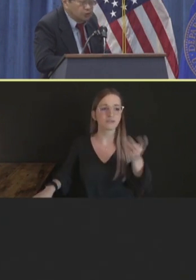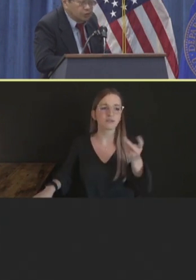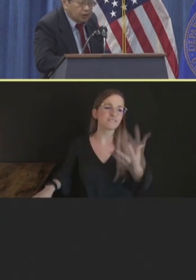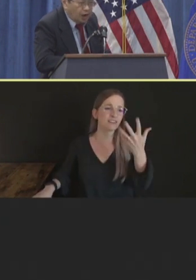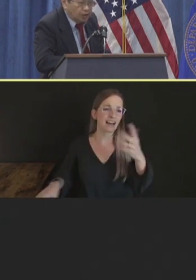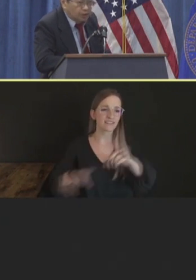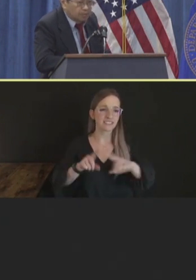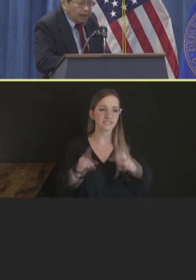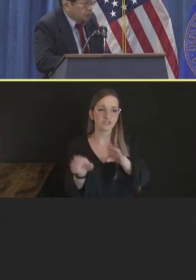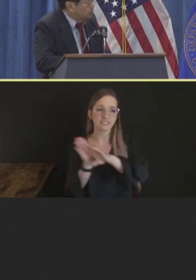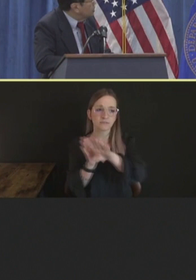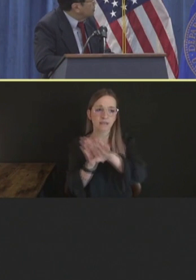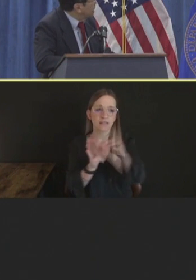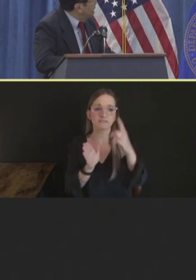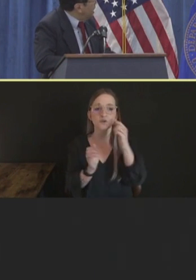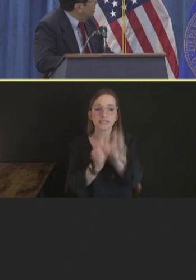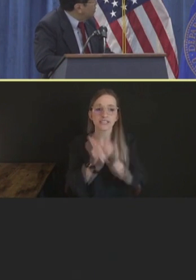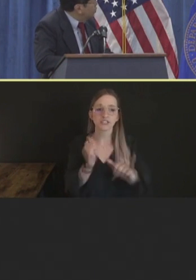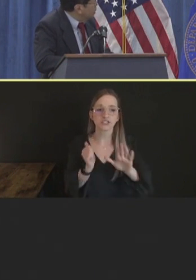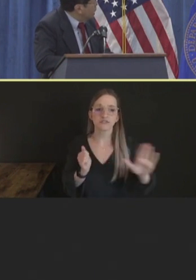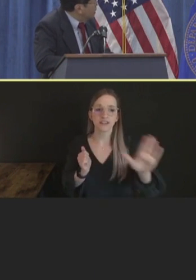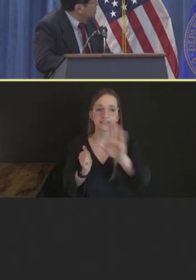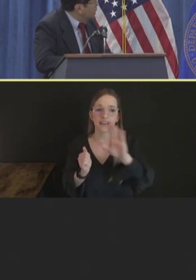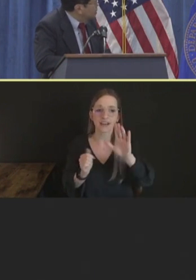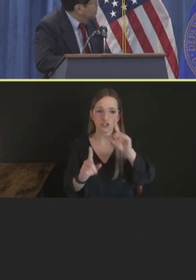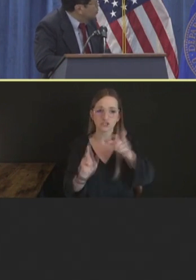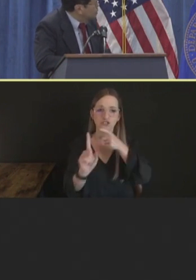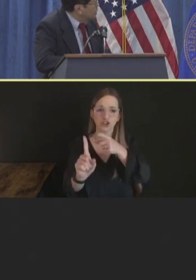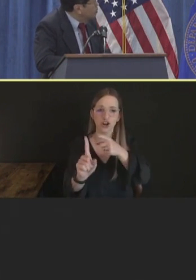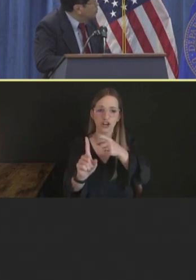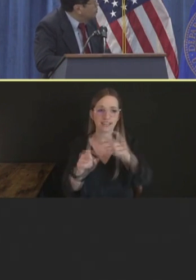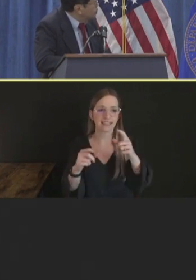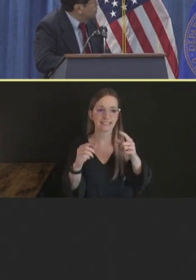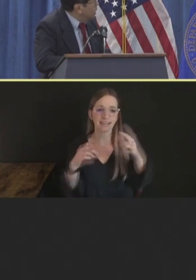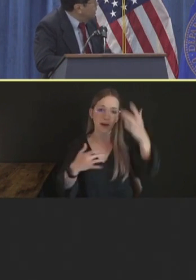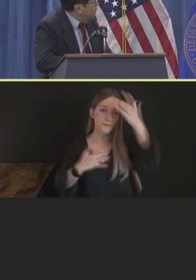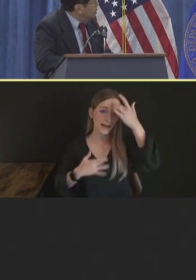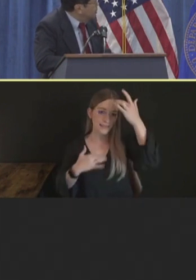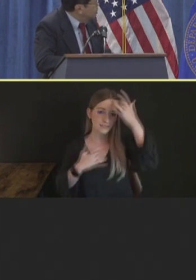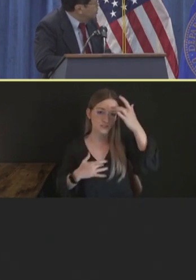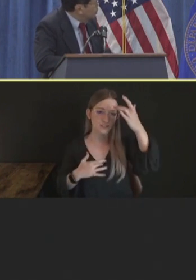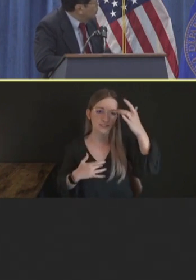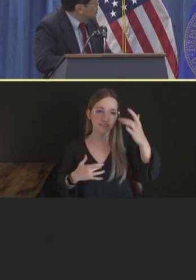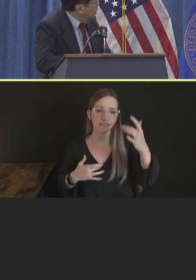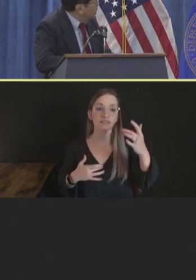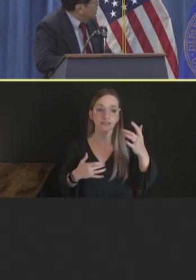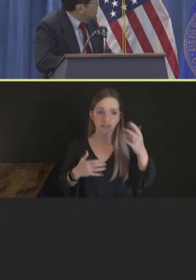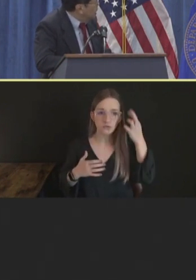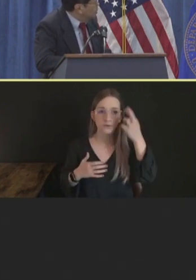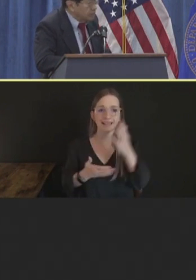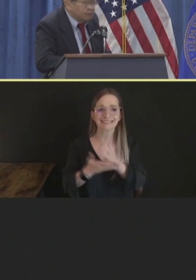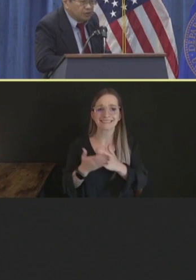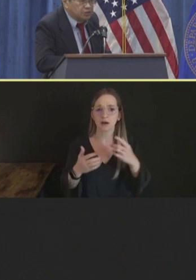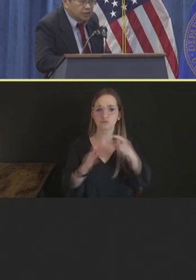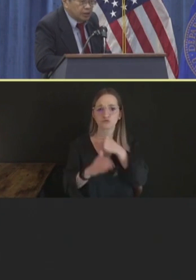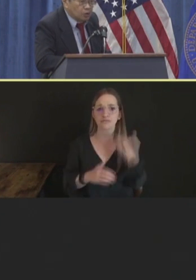target pathogens. And they realized that there was some risk in this approach in that safety signals may